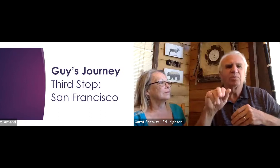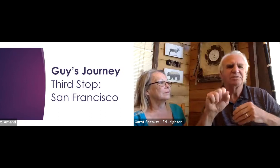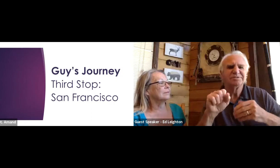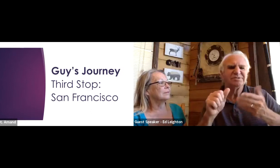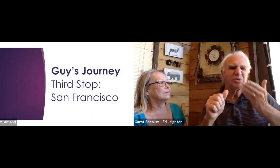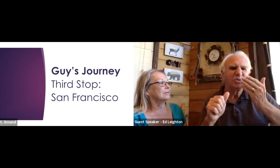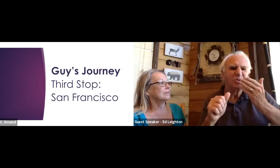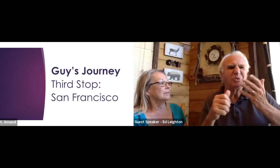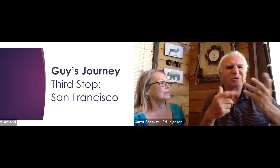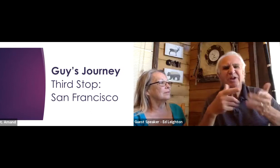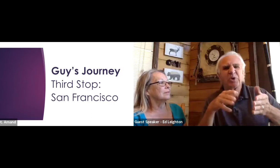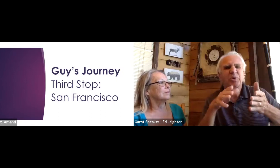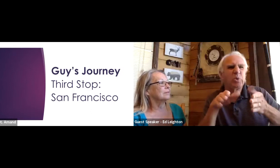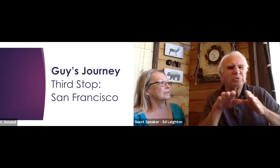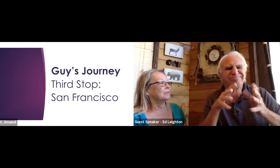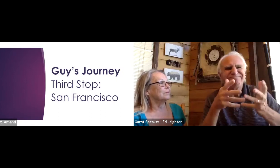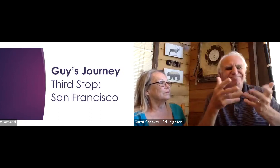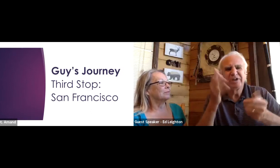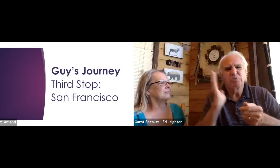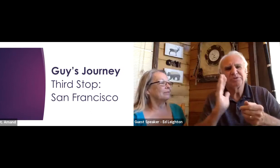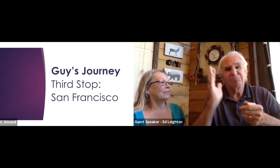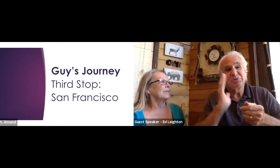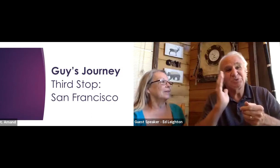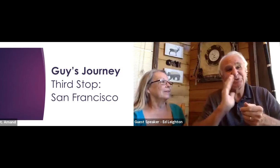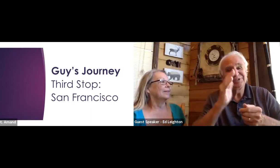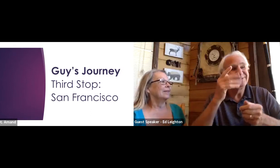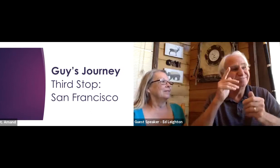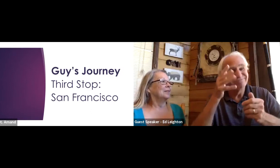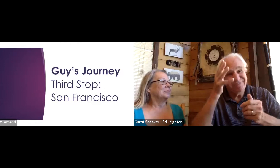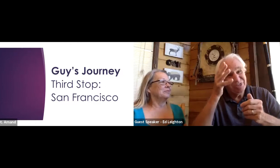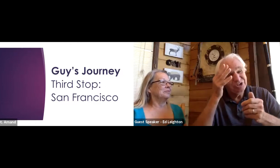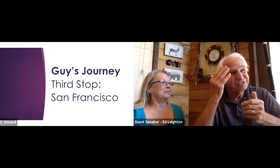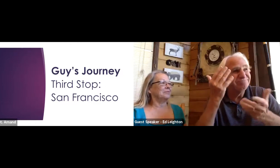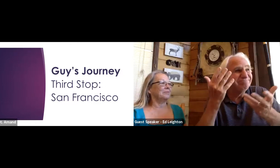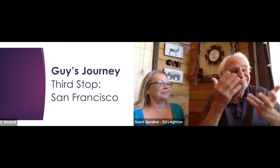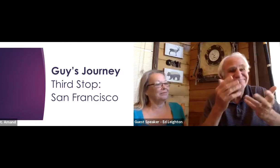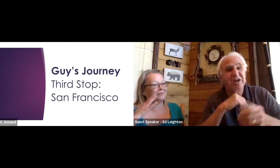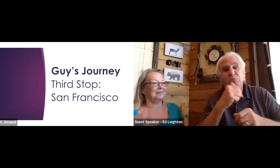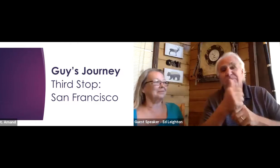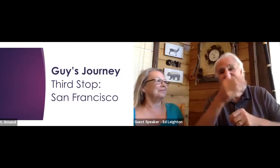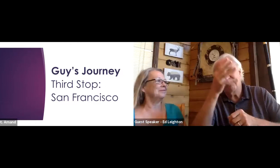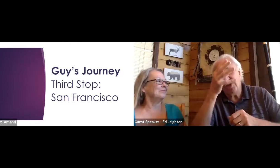prior to that was a bit shaky. Guy's father didn't really accept him for who he was,